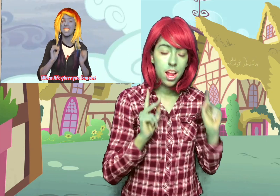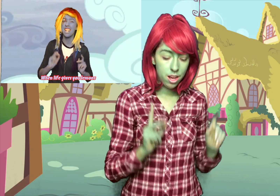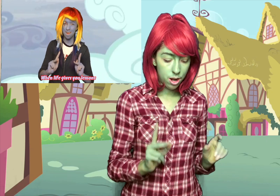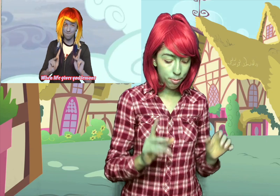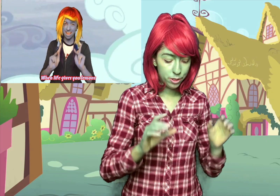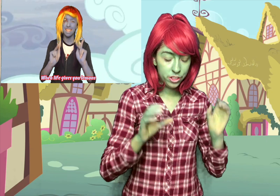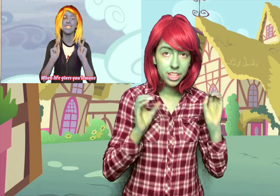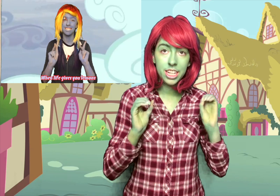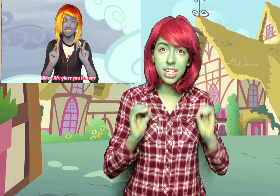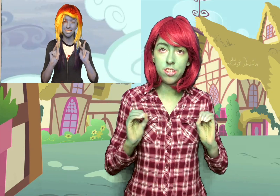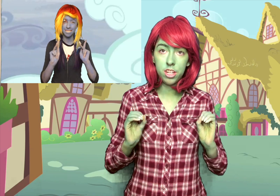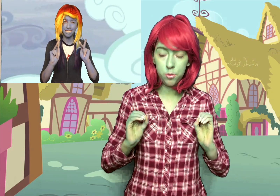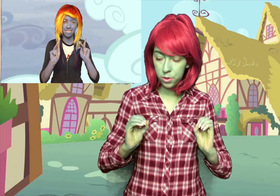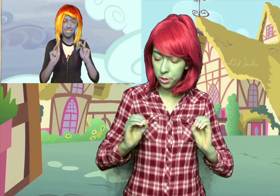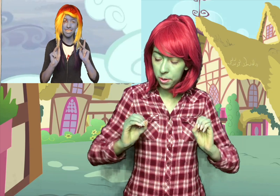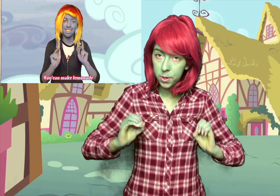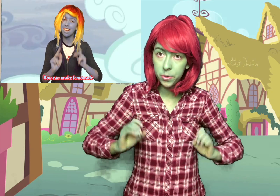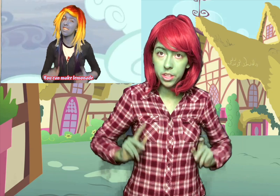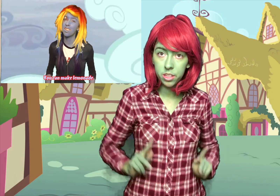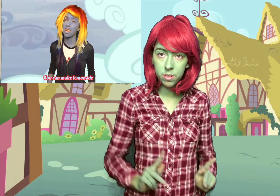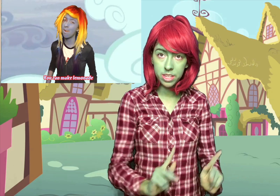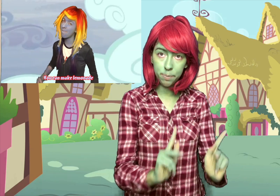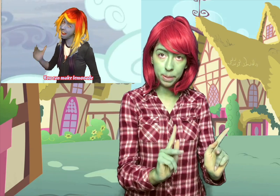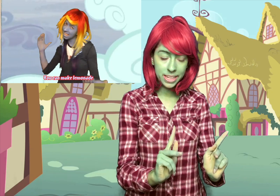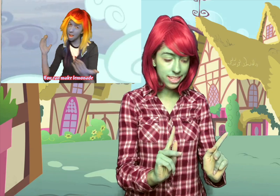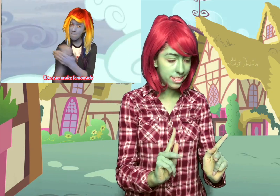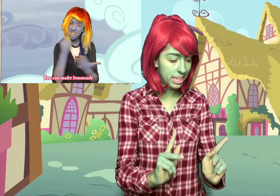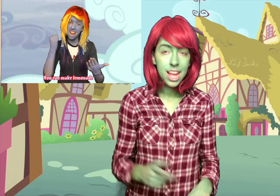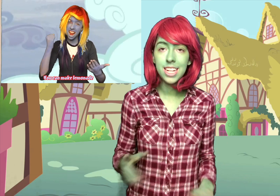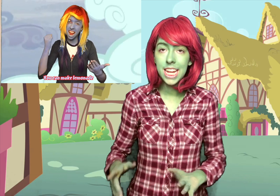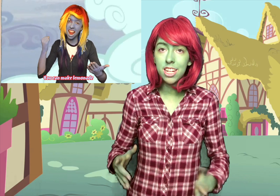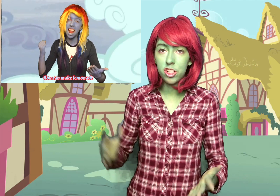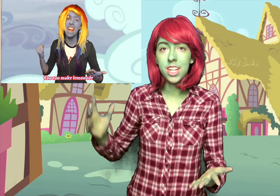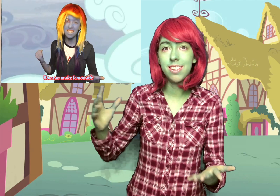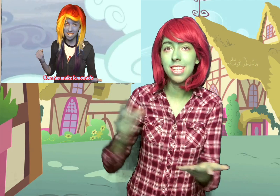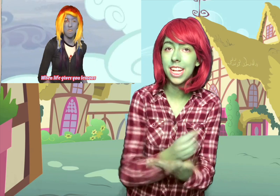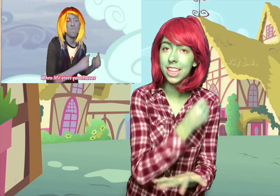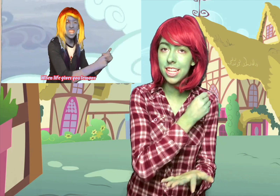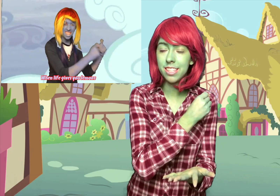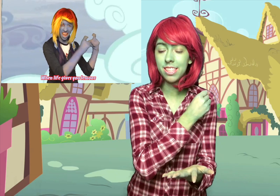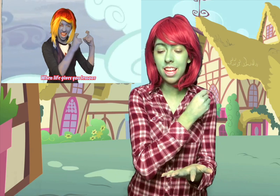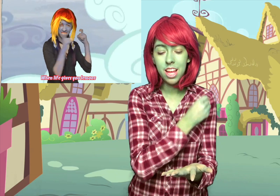an opportunity it starts with two o's and goes into ps and take a chance is like this